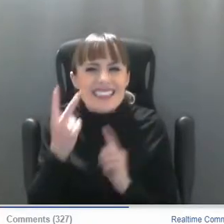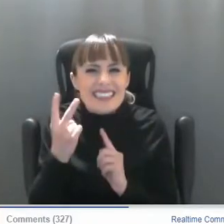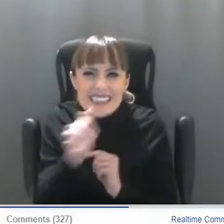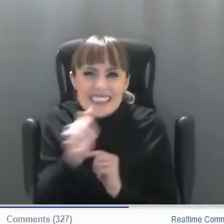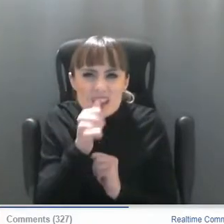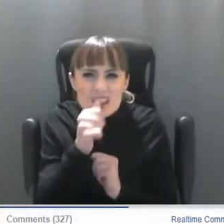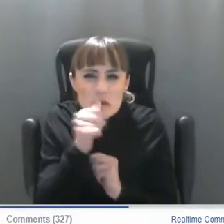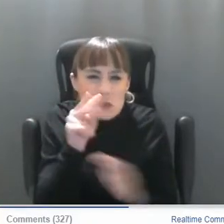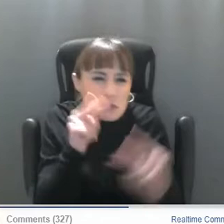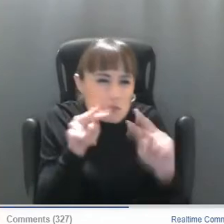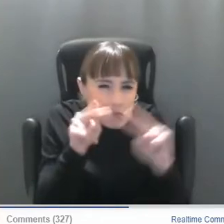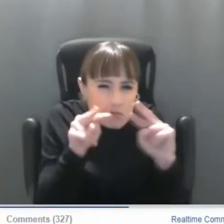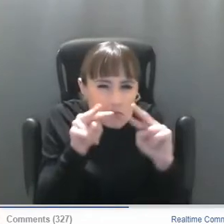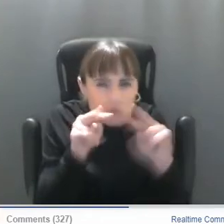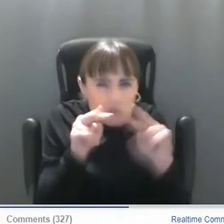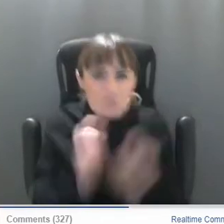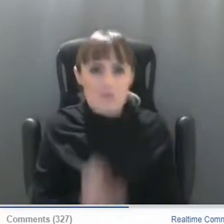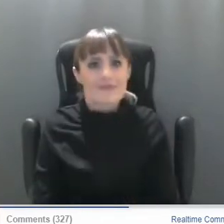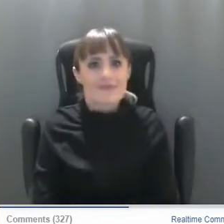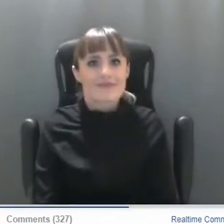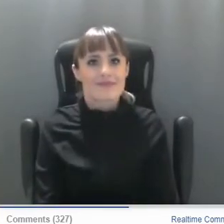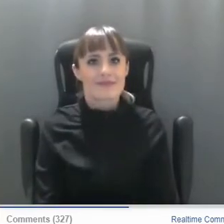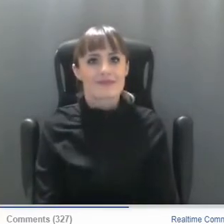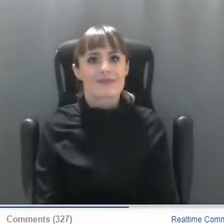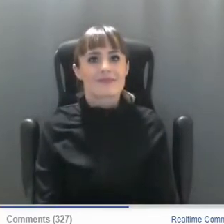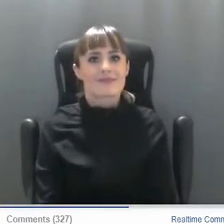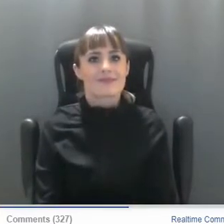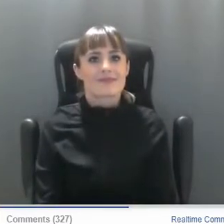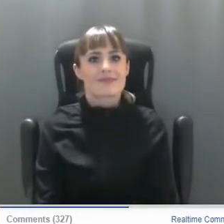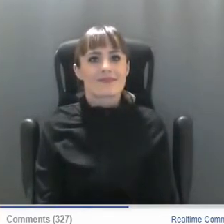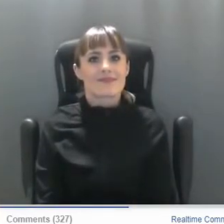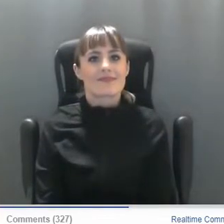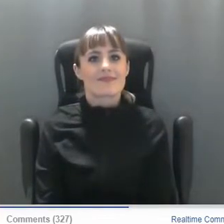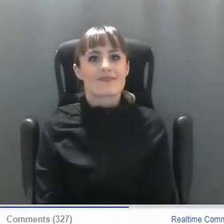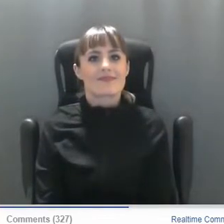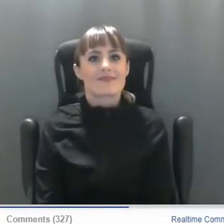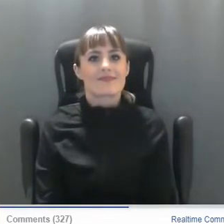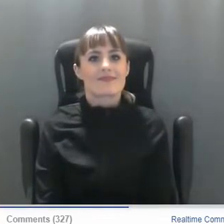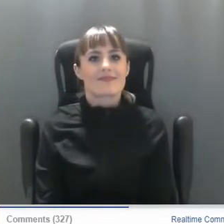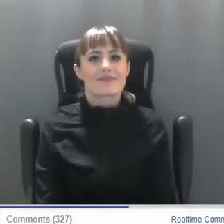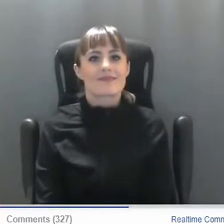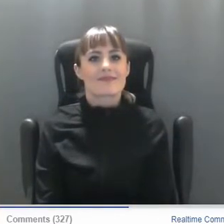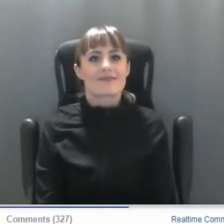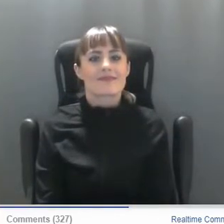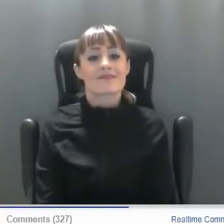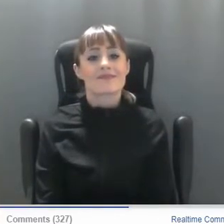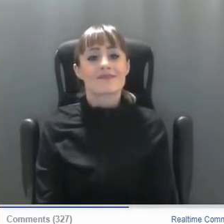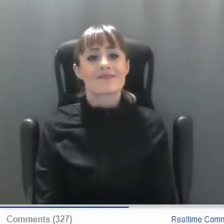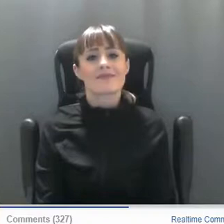for the polar bears. A lot of folks love turning to nature when times seem uncertain.